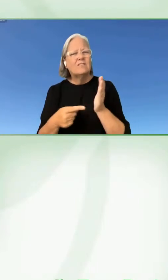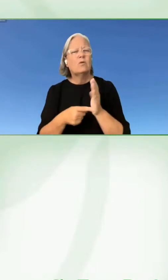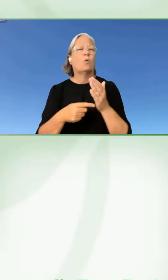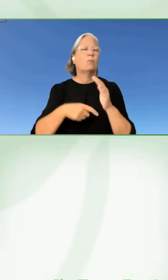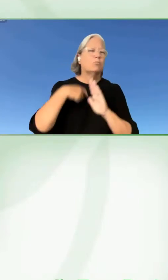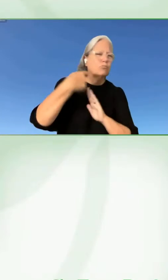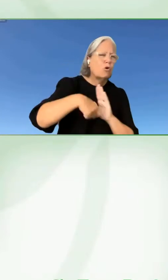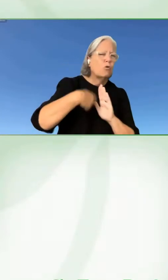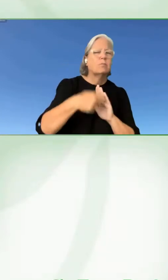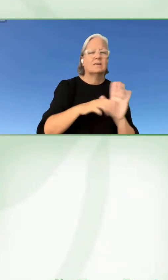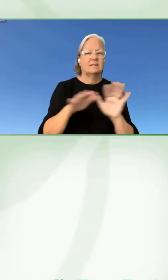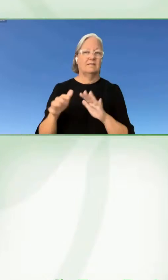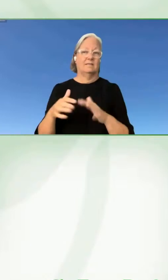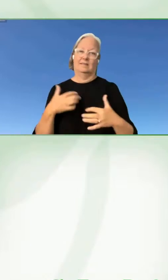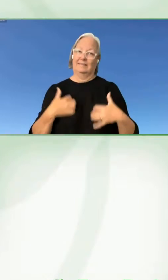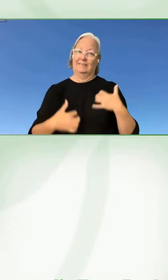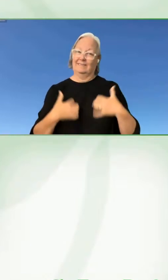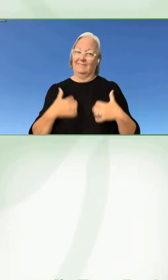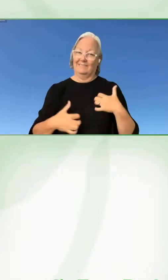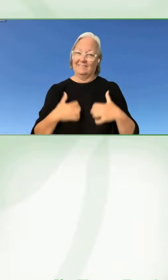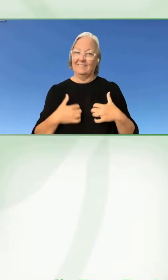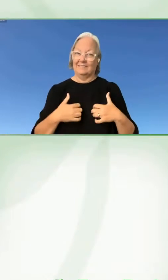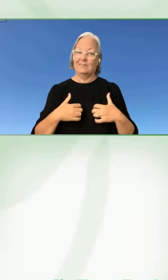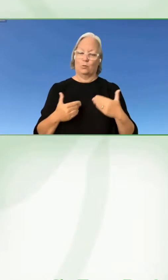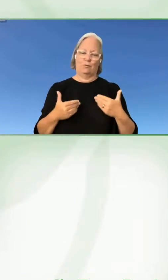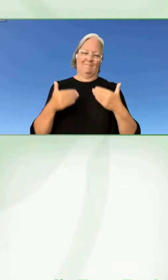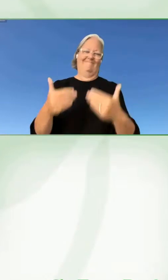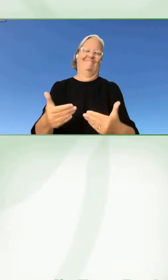Exciting talks here continue. Have a good day. Thank you.